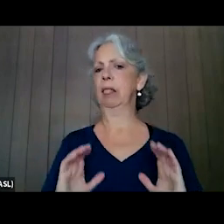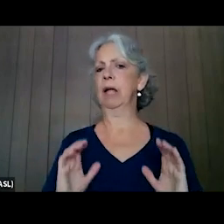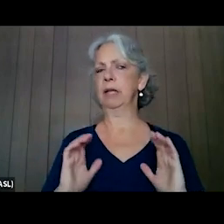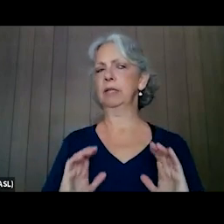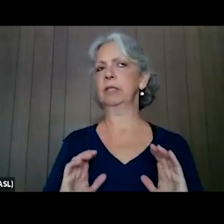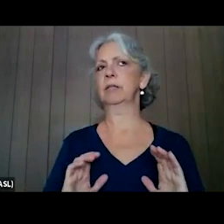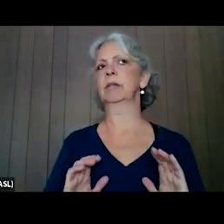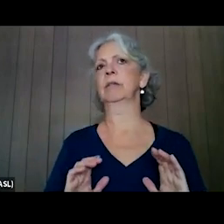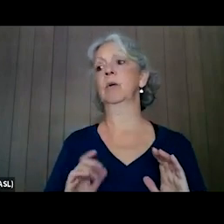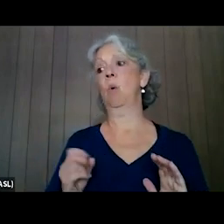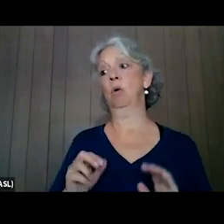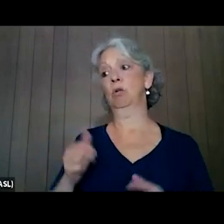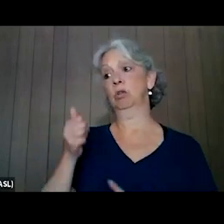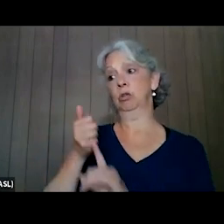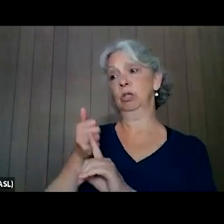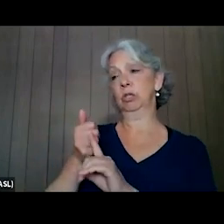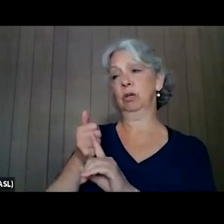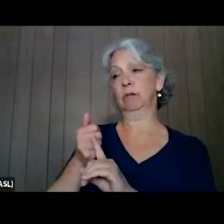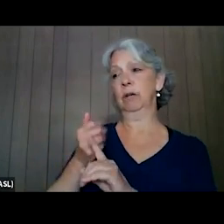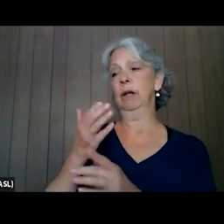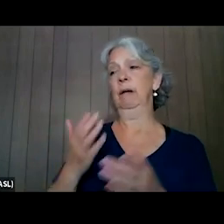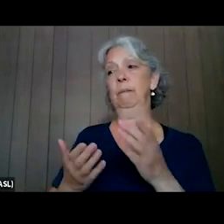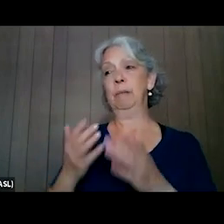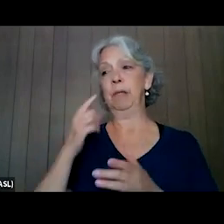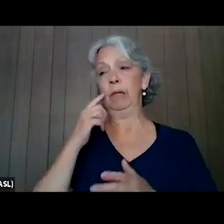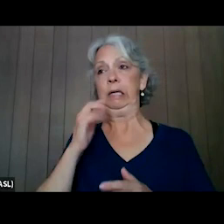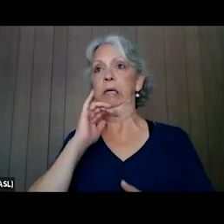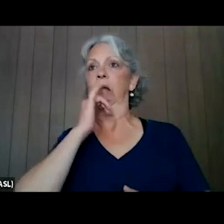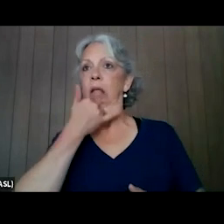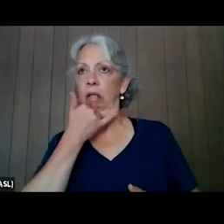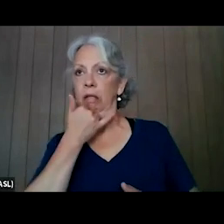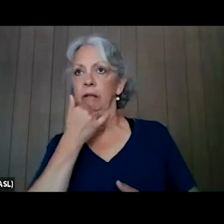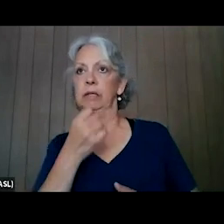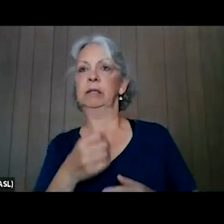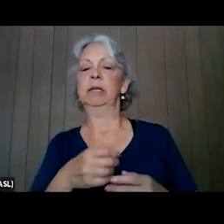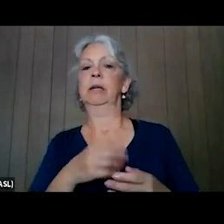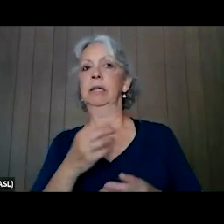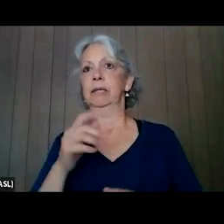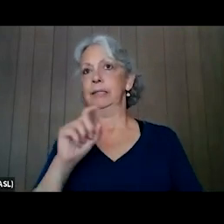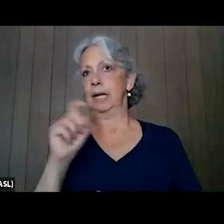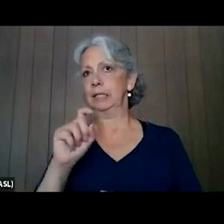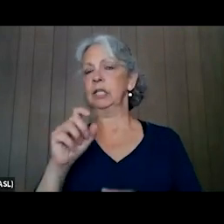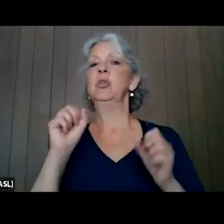or you yourself believe you may have taken xylazine, you can test your urine with these strips,